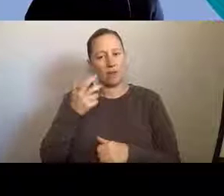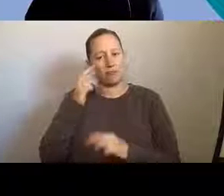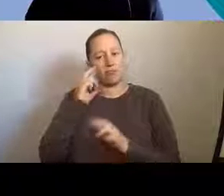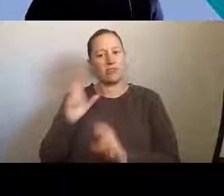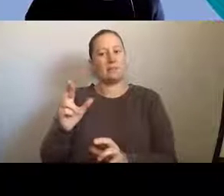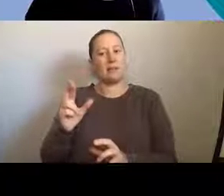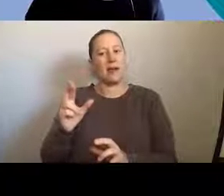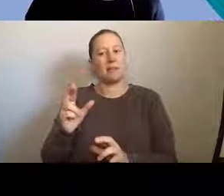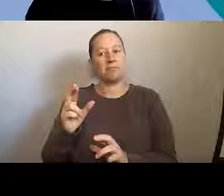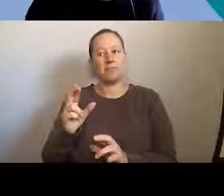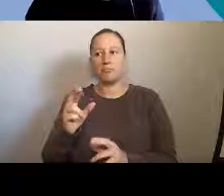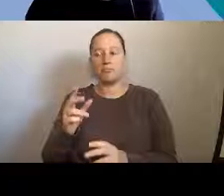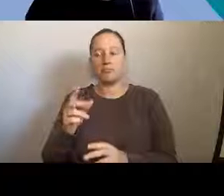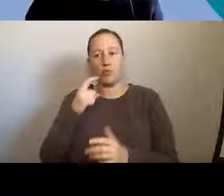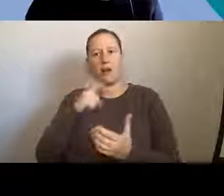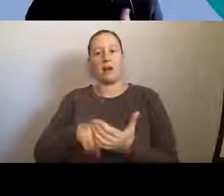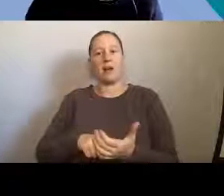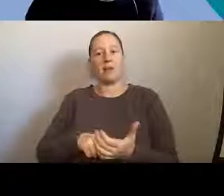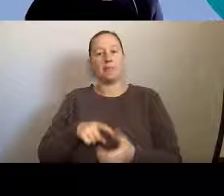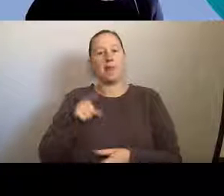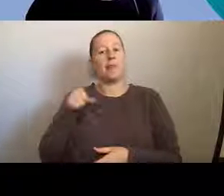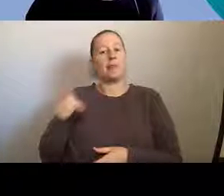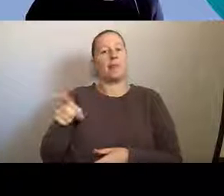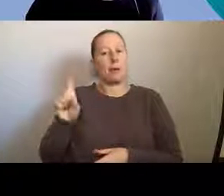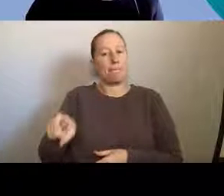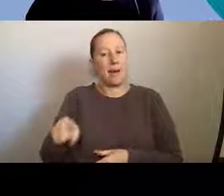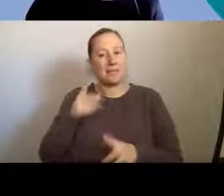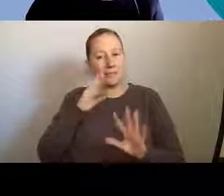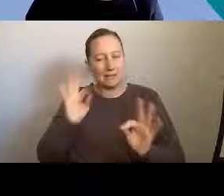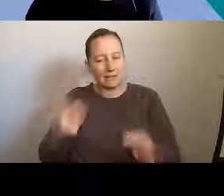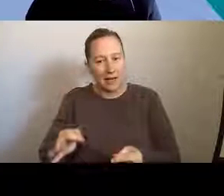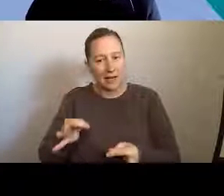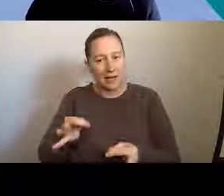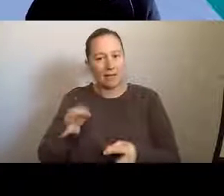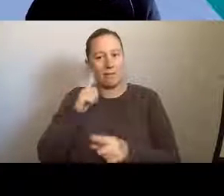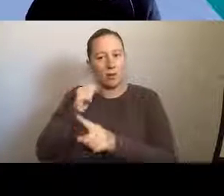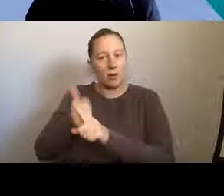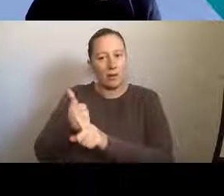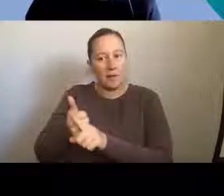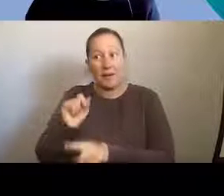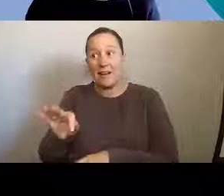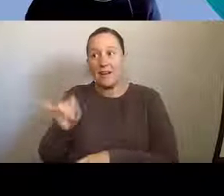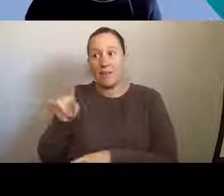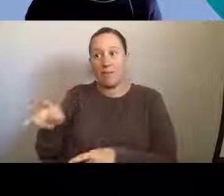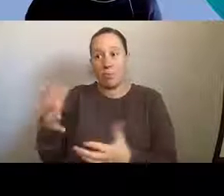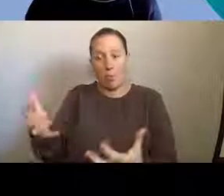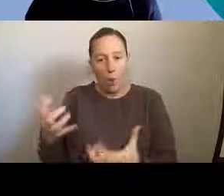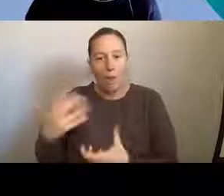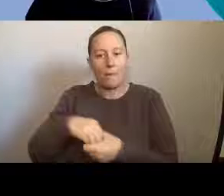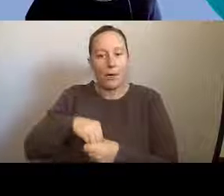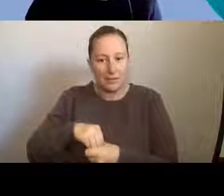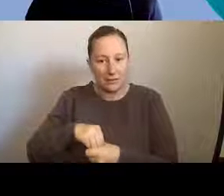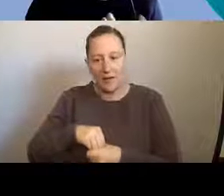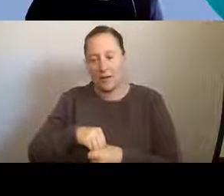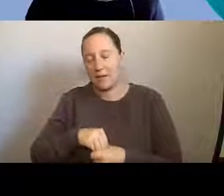It is the recognition that people must make decisions about research participation for themselves in accordance